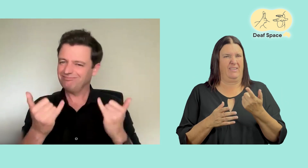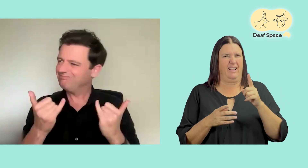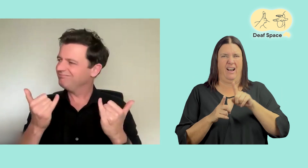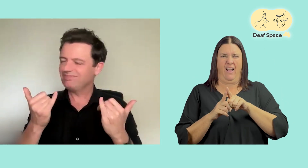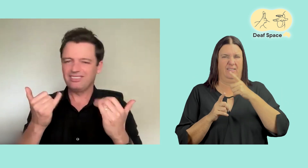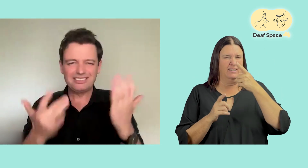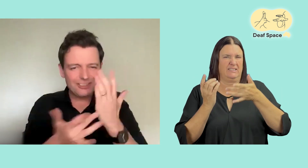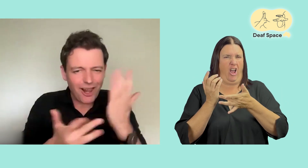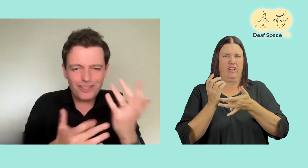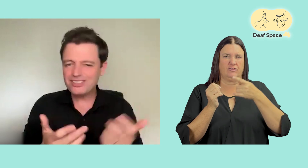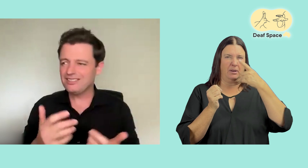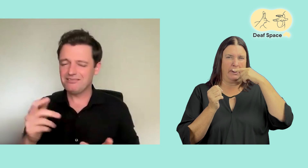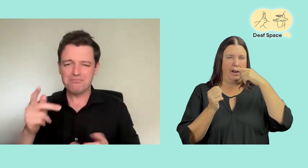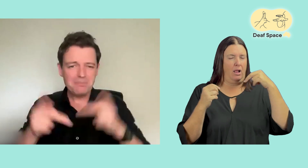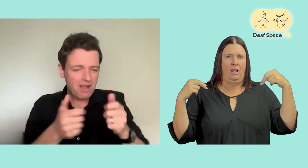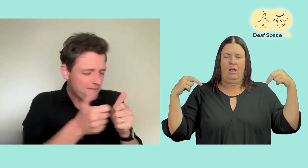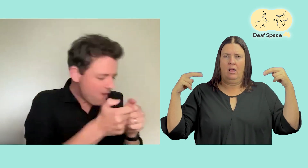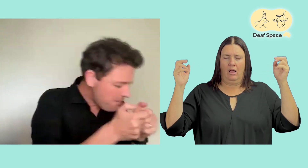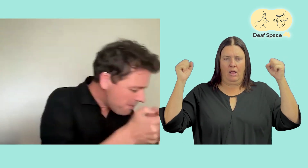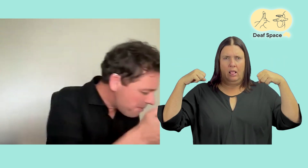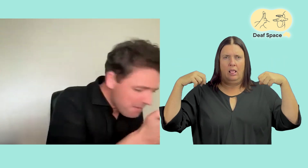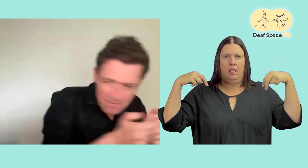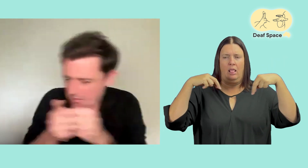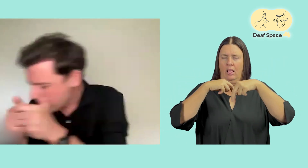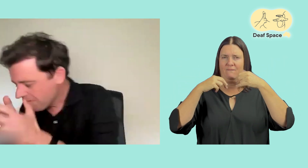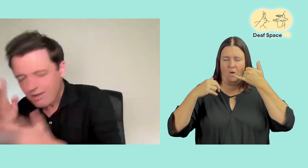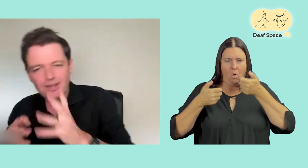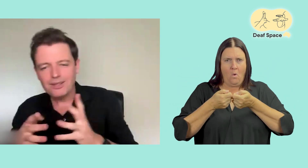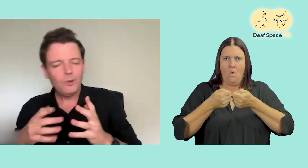Today with the improvements in technology people are heads down, glued to screens,